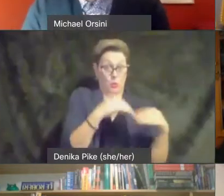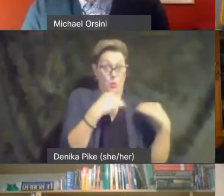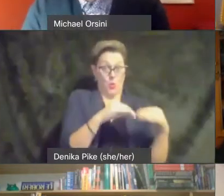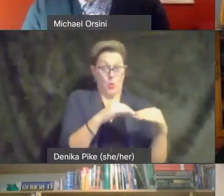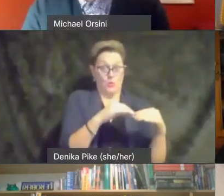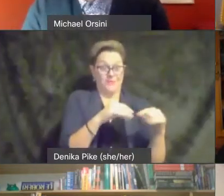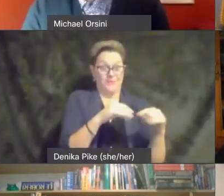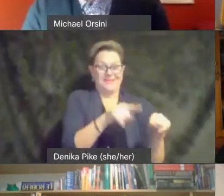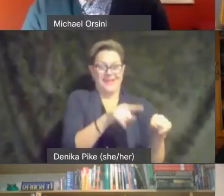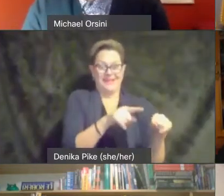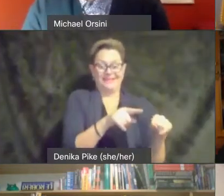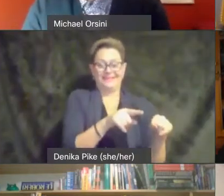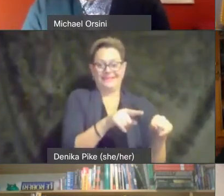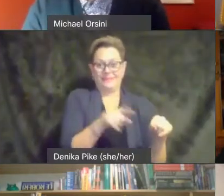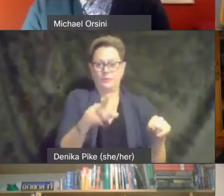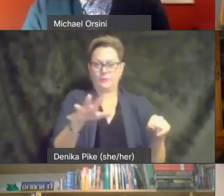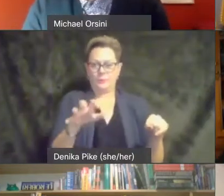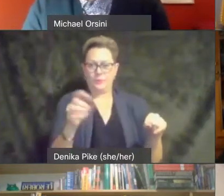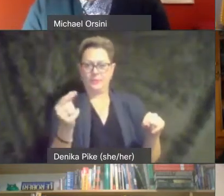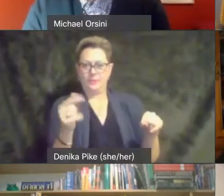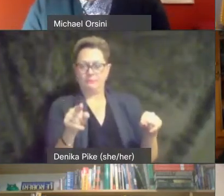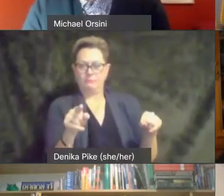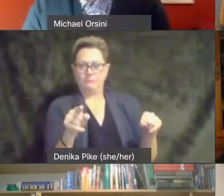Services to primarily seasonal property dwelling.